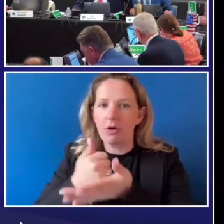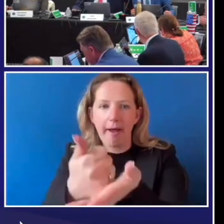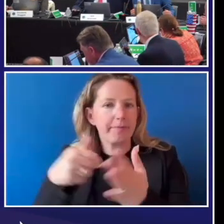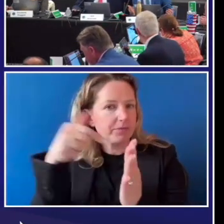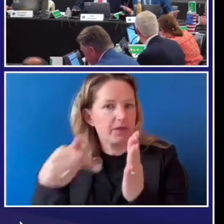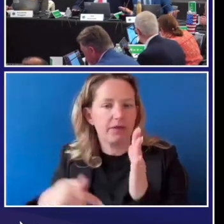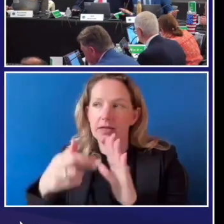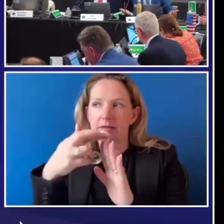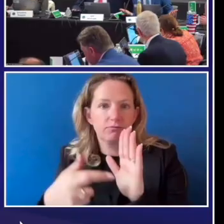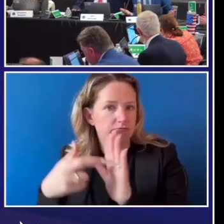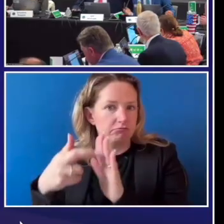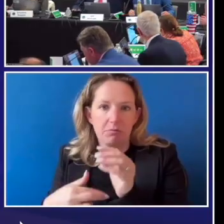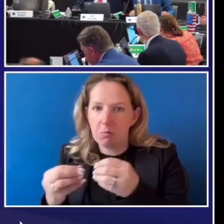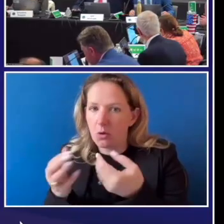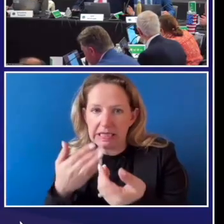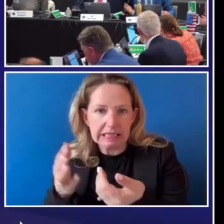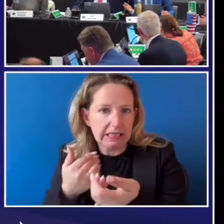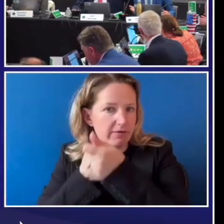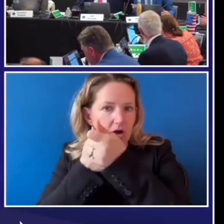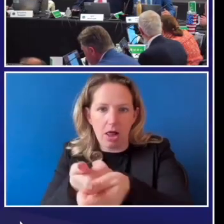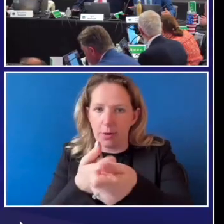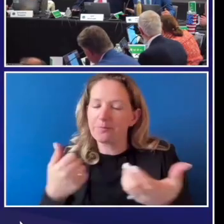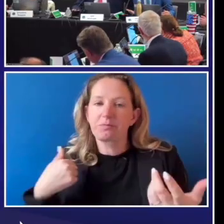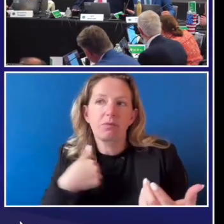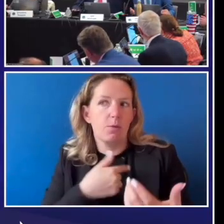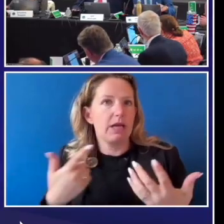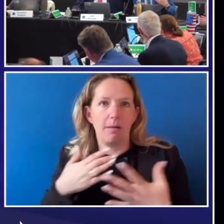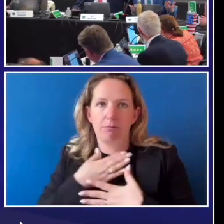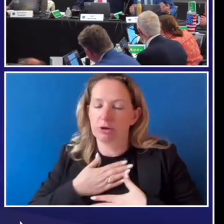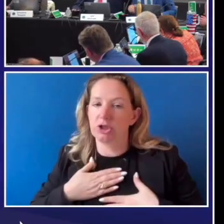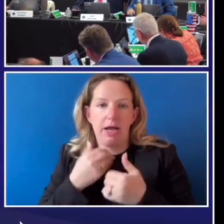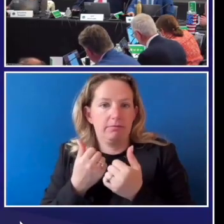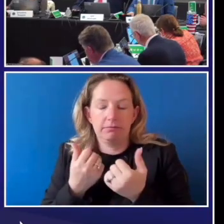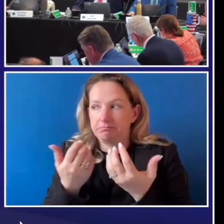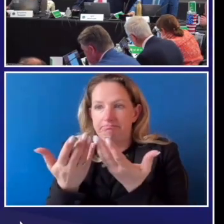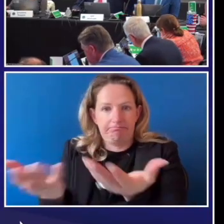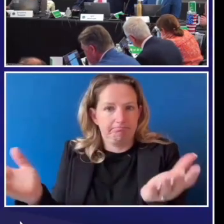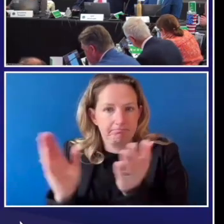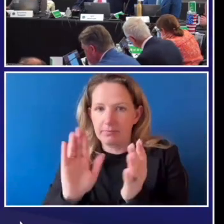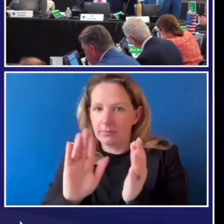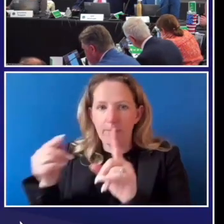That's part of this exercise, and we appreciate having everyone at the table raise these points. Thank you, Jake. Jeff, please.